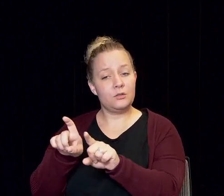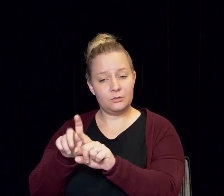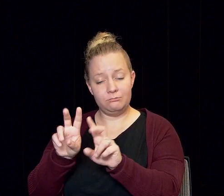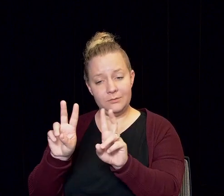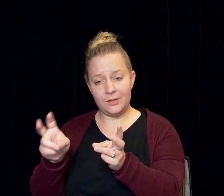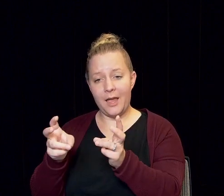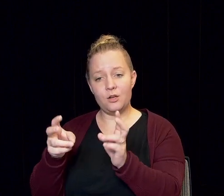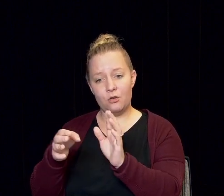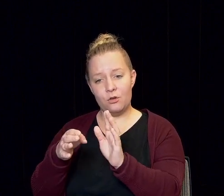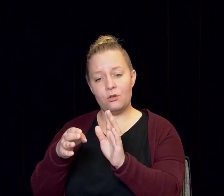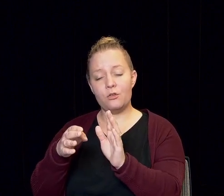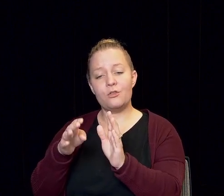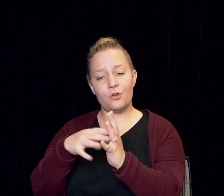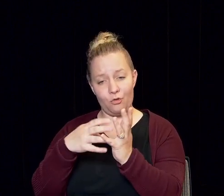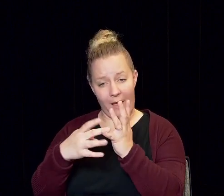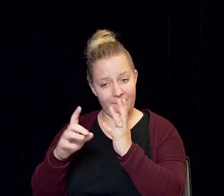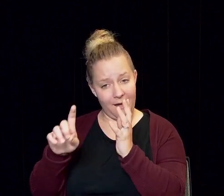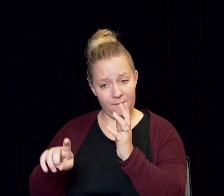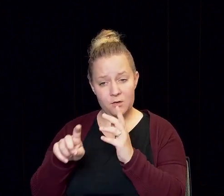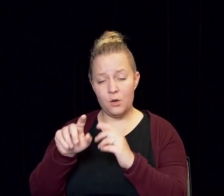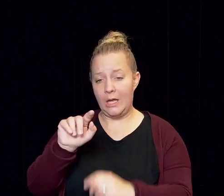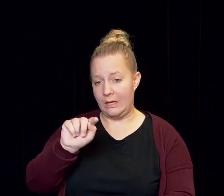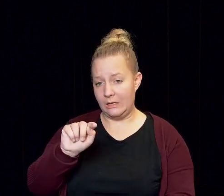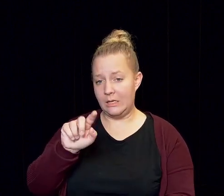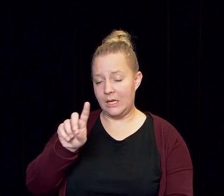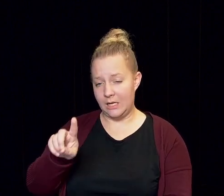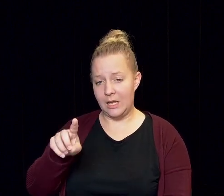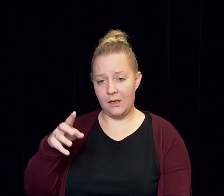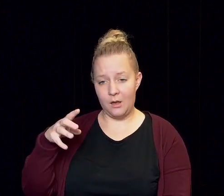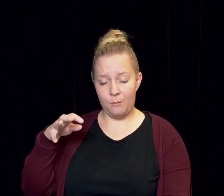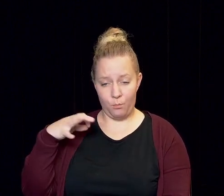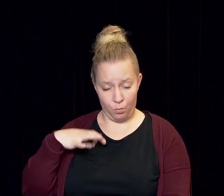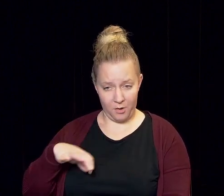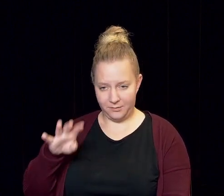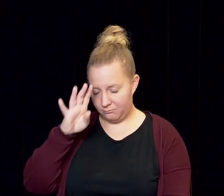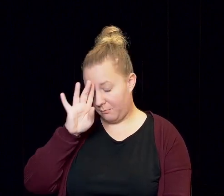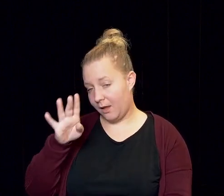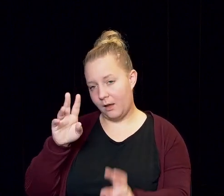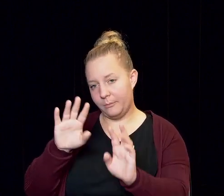this touchdown points or scoring summary or something like that. Make up an overall title.